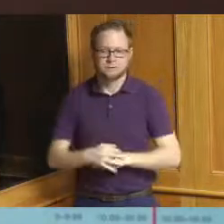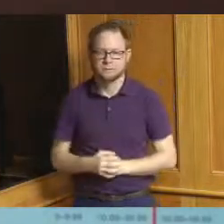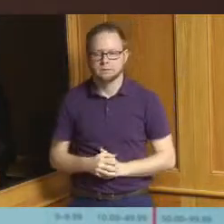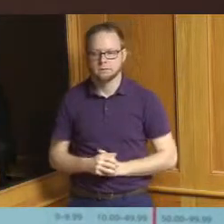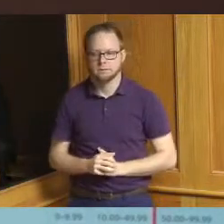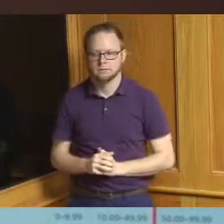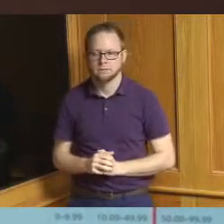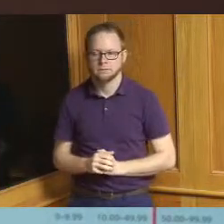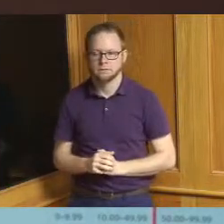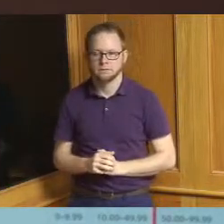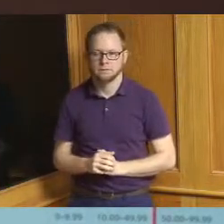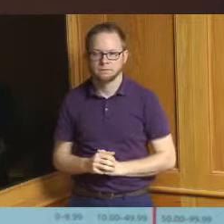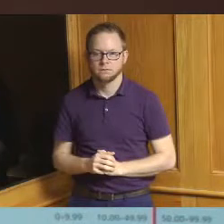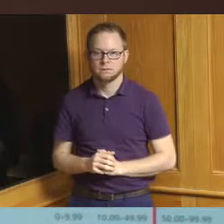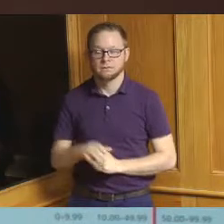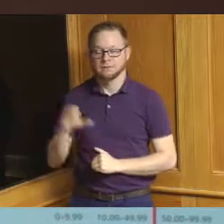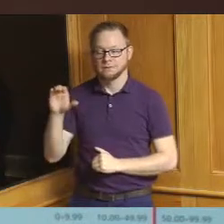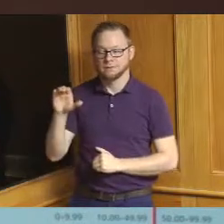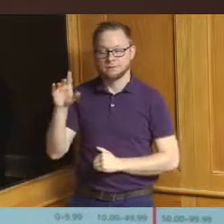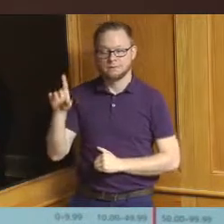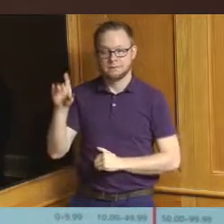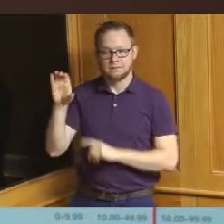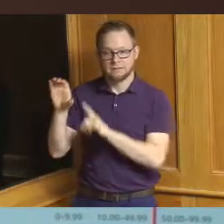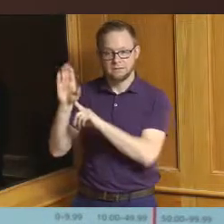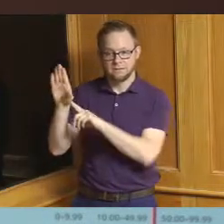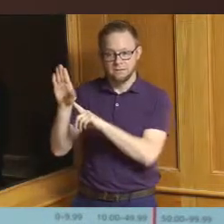as far as the Centers for Disease Control transition transmission map